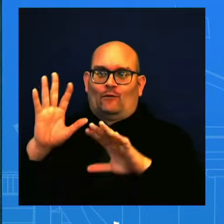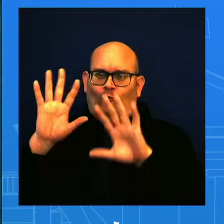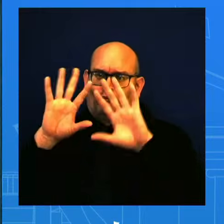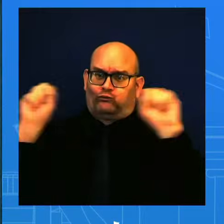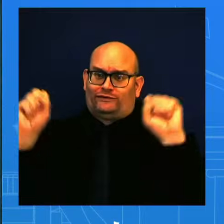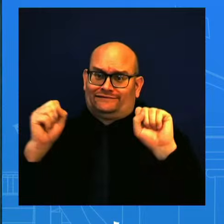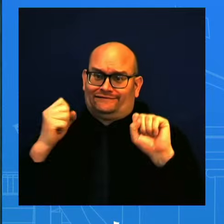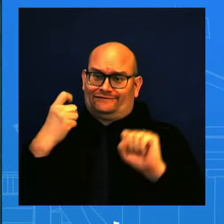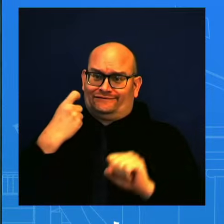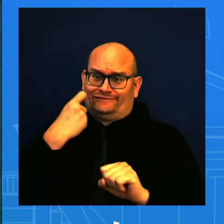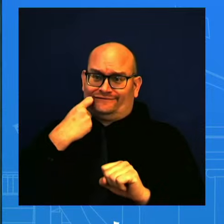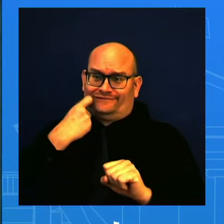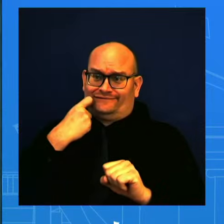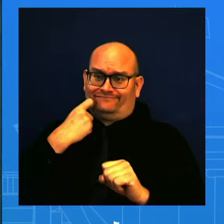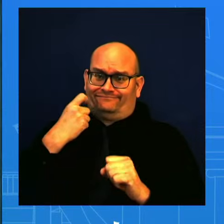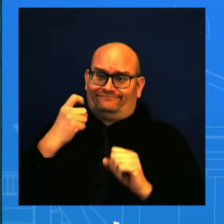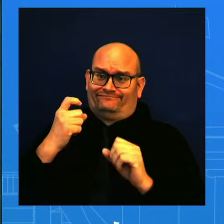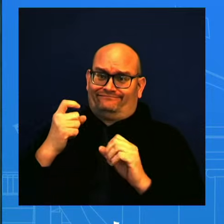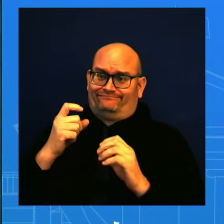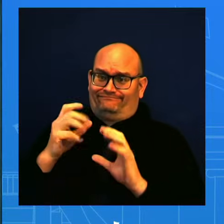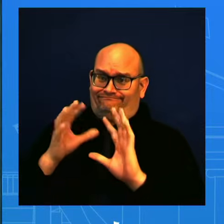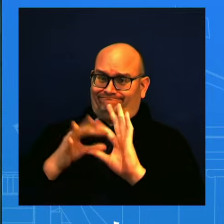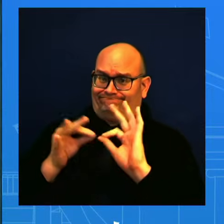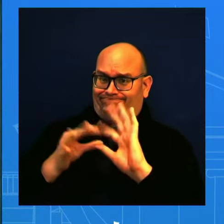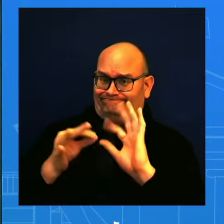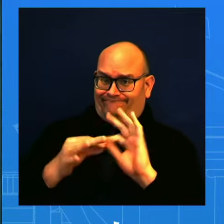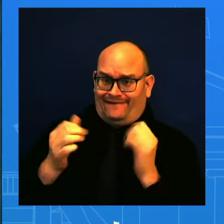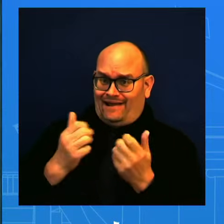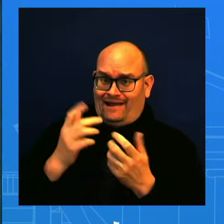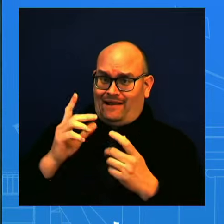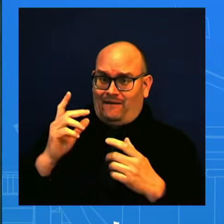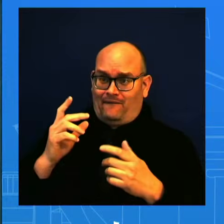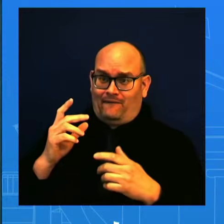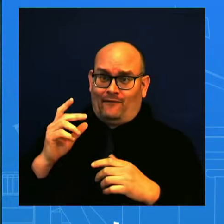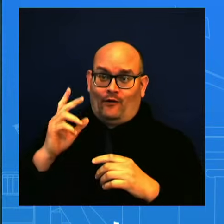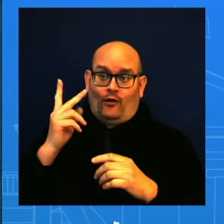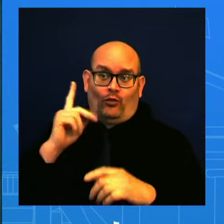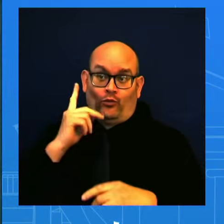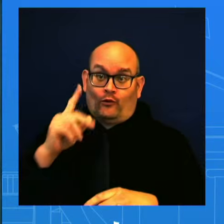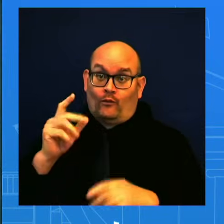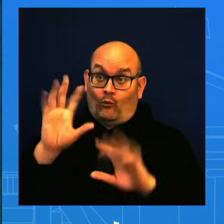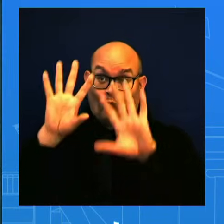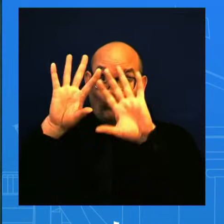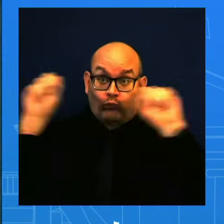I mentioned today how the -- the vice president ca- -- called today a day of action